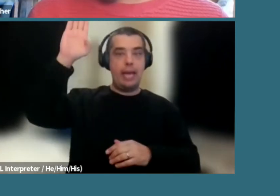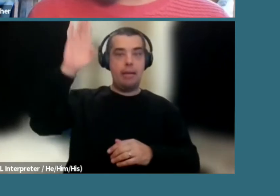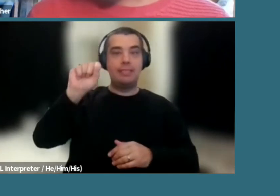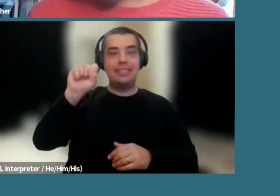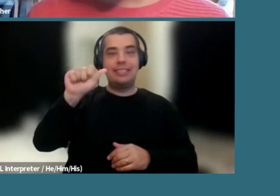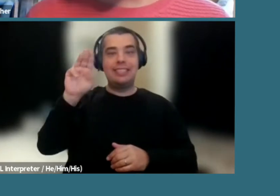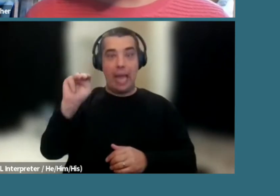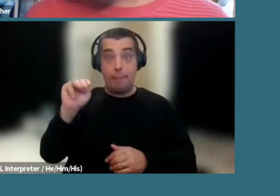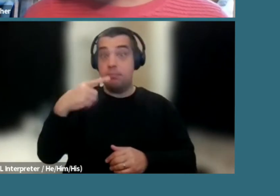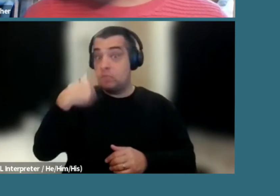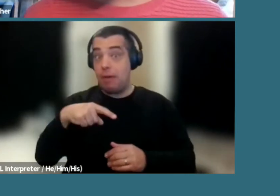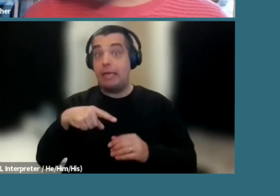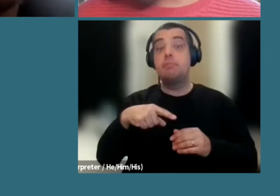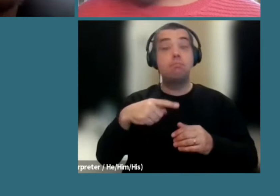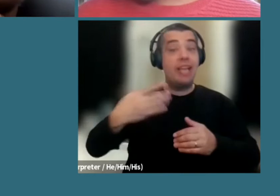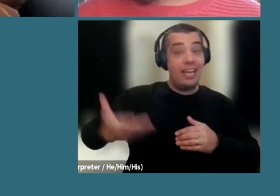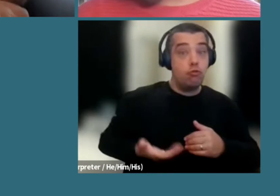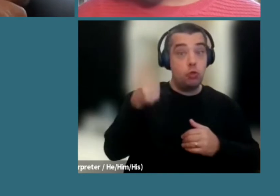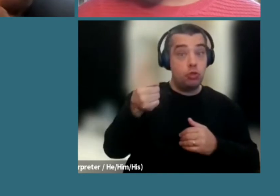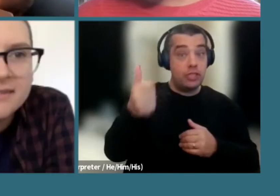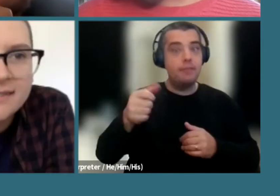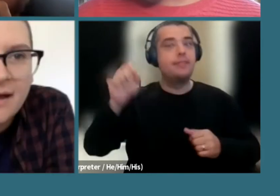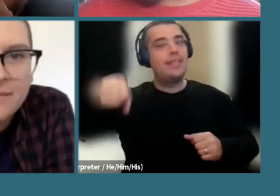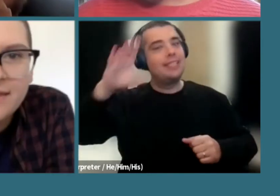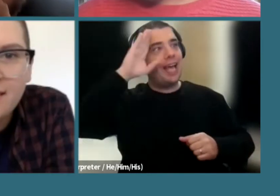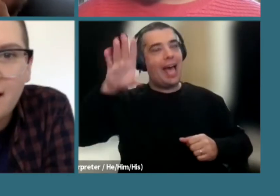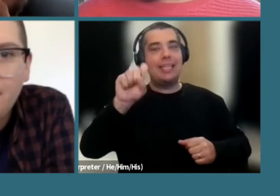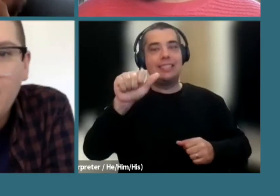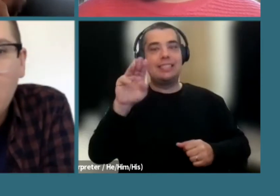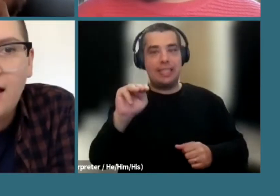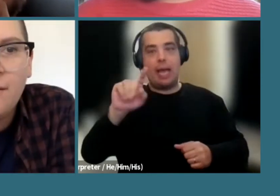Sam, could you just introduce yourself? Yeah. Hi. This is Sam. They/them.